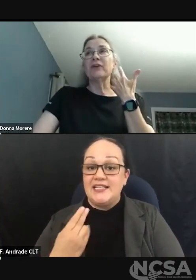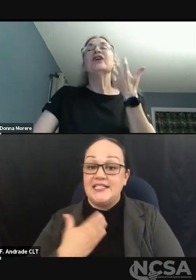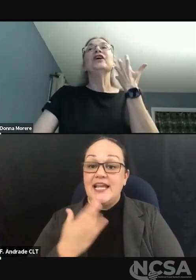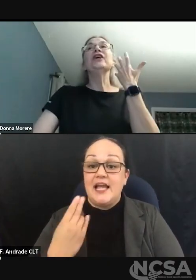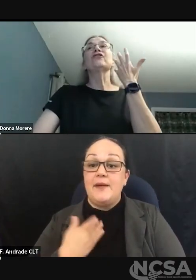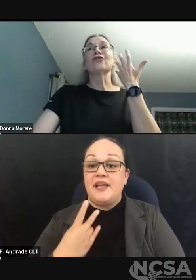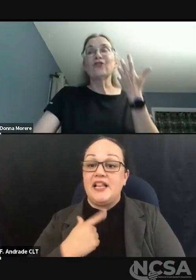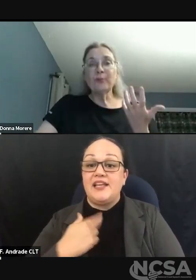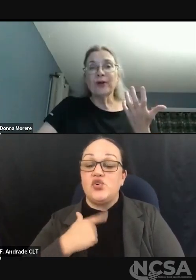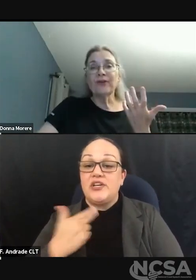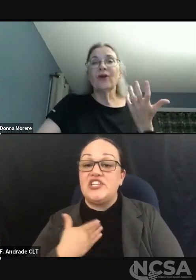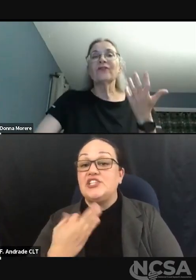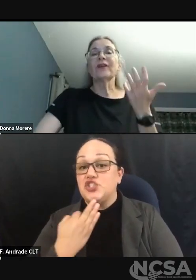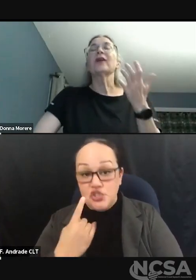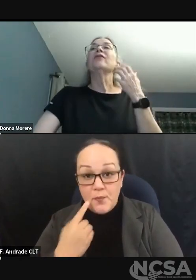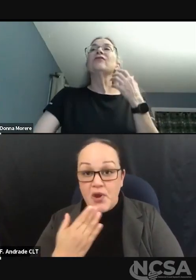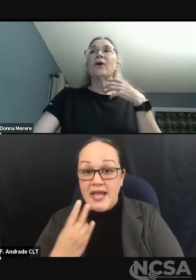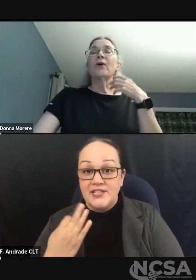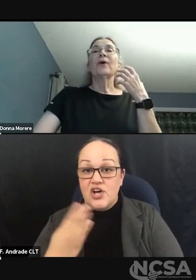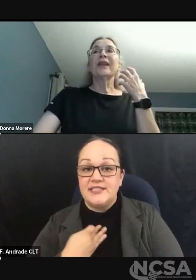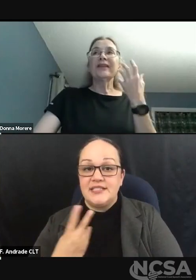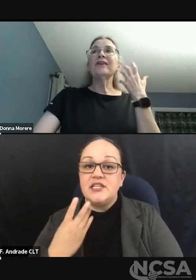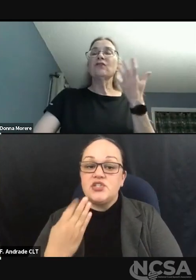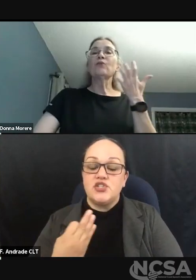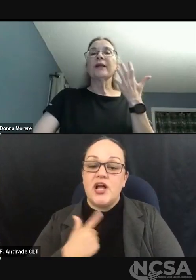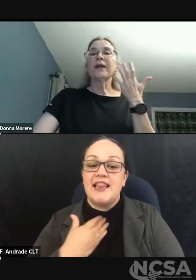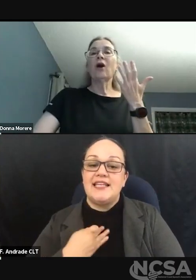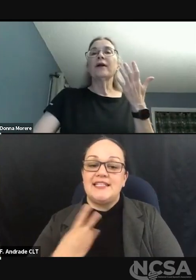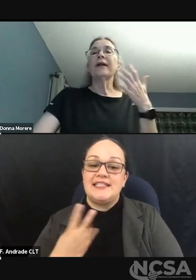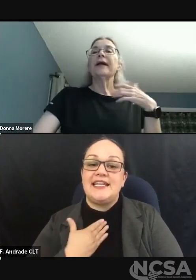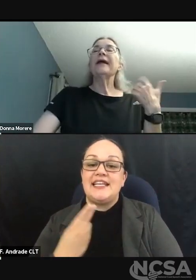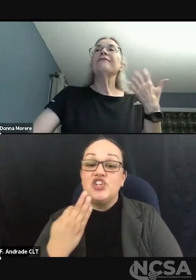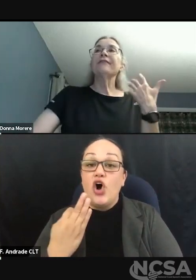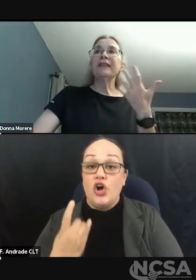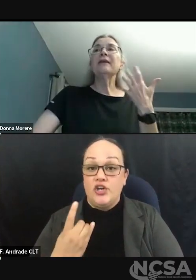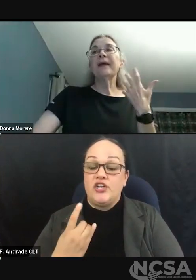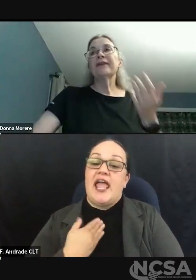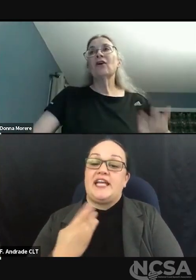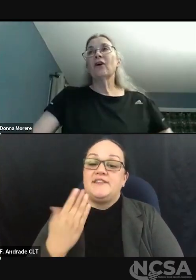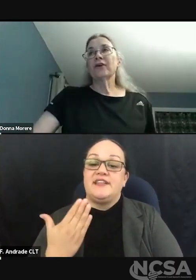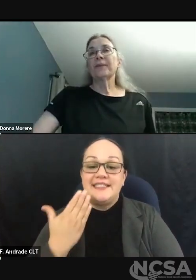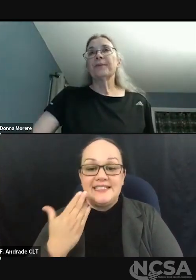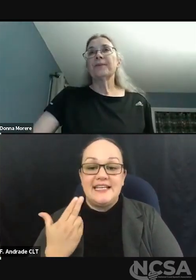it's super exhausting, so listening is really hard and fatigue makes it harder